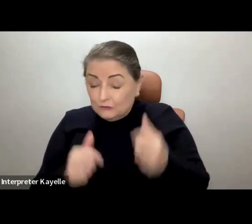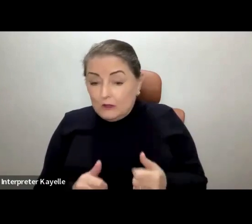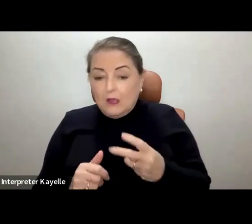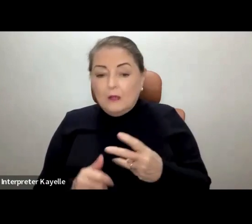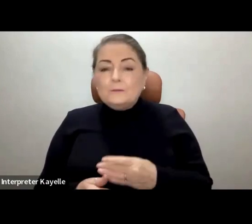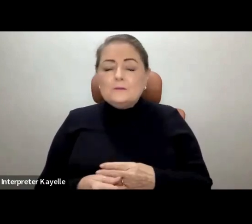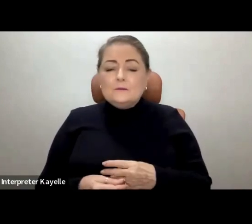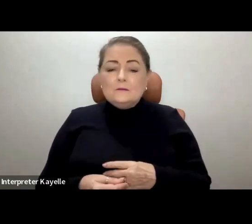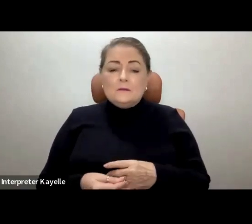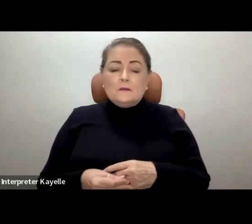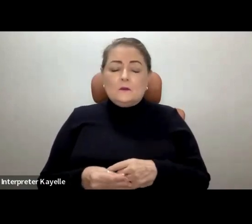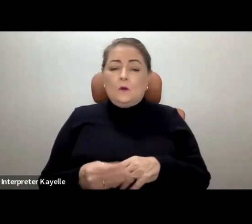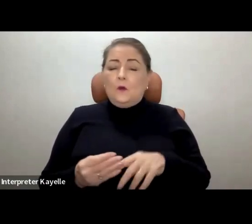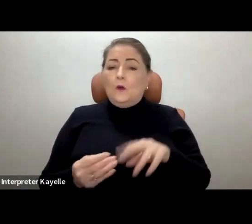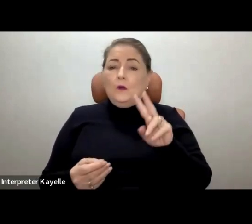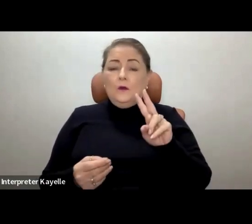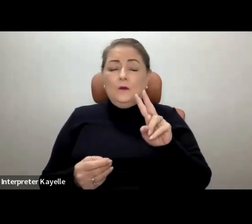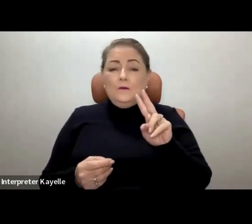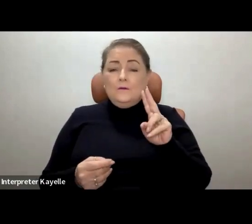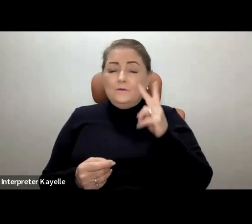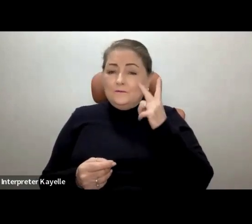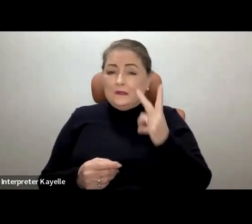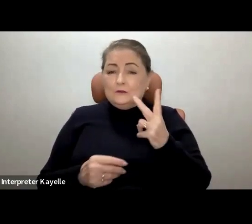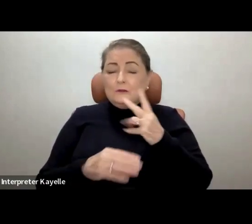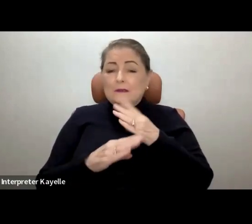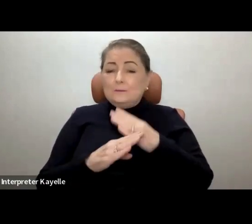visually impaired, it's, it's for people, sometimes with